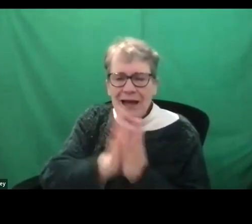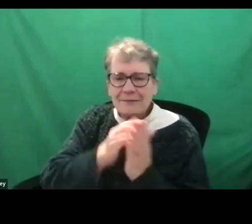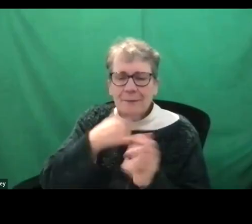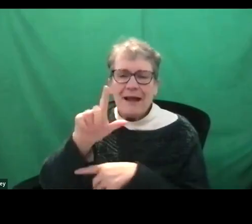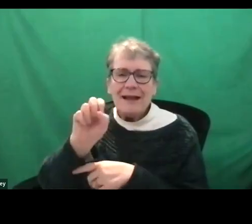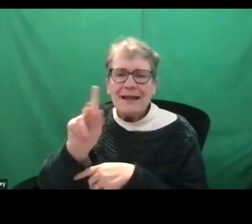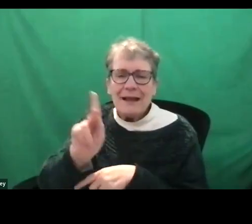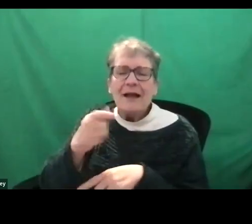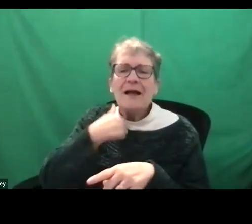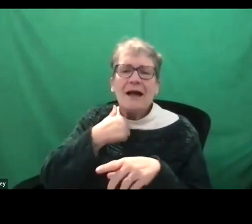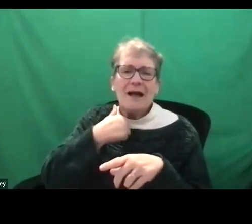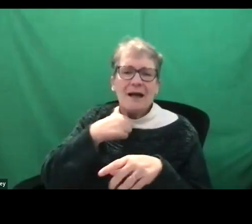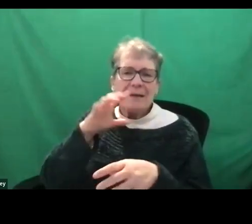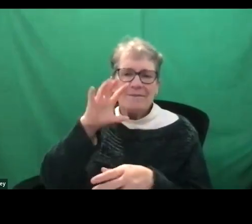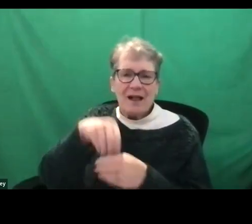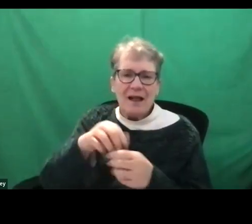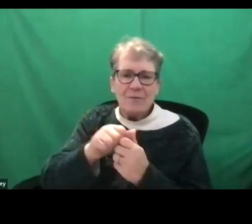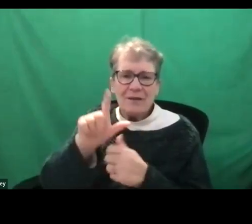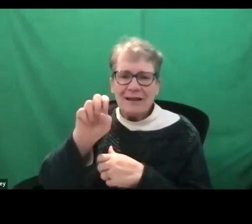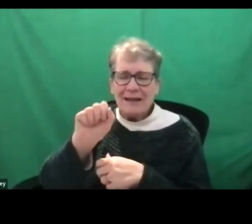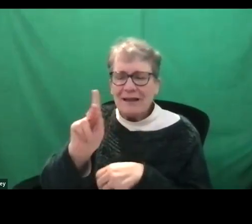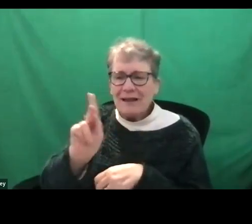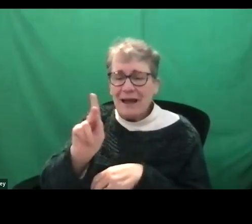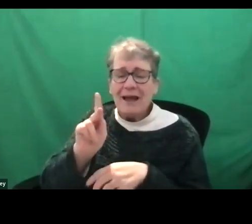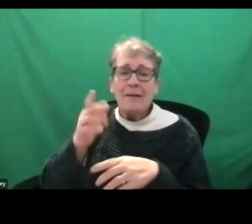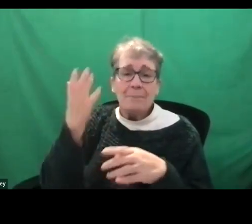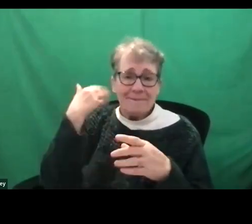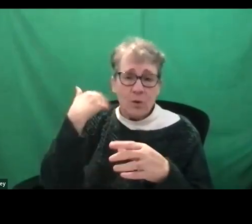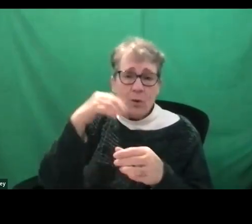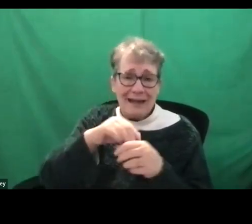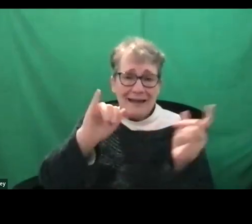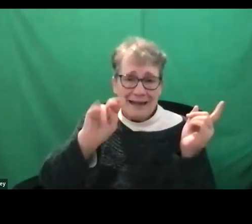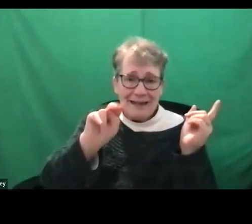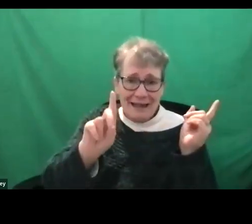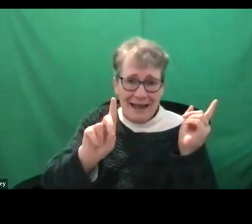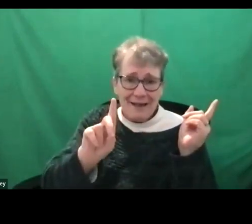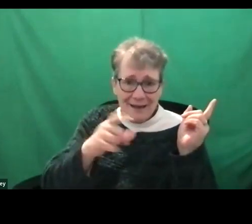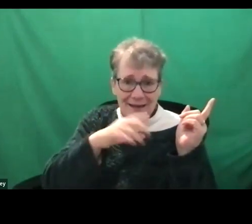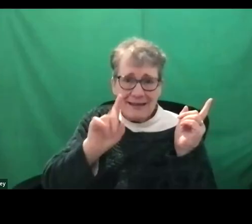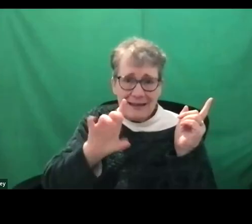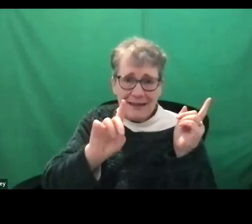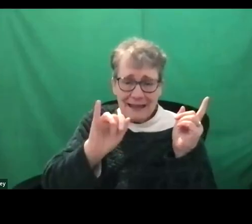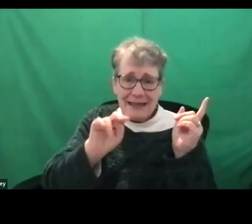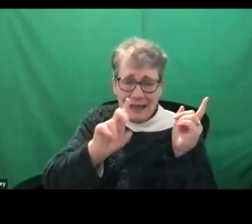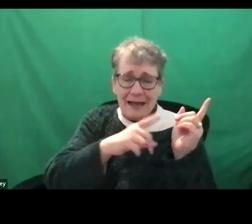It hasn't been published yet. [Interpreter for Dr. Charleen] Correct. Right. And as you mentioned about LEAD-K, I've been involved with LEAD-K in the past in Indiana.